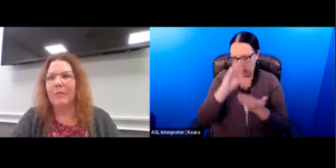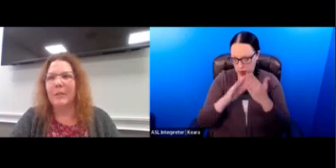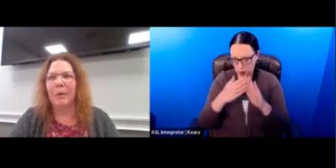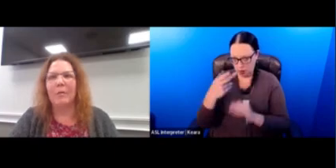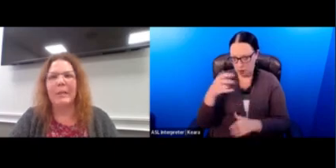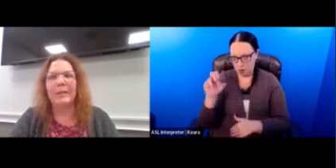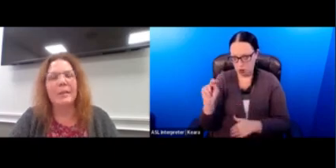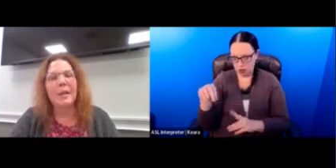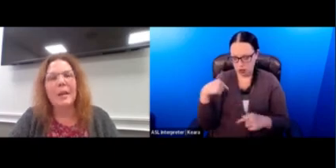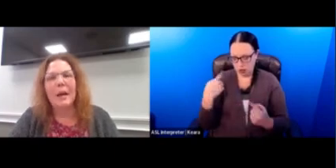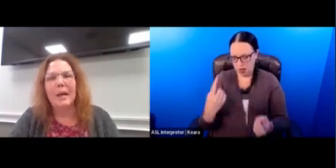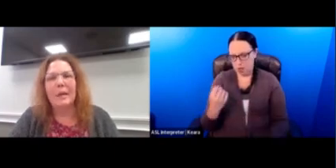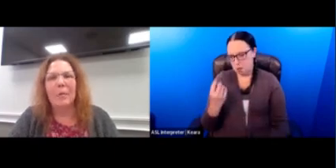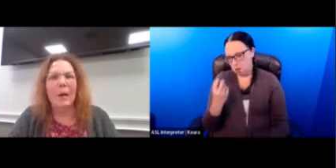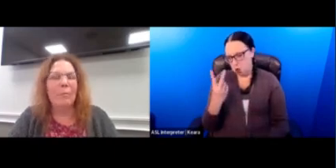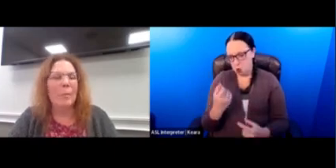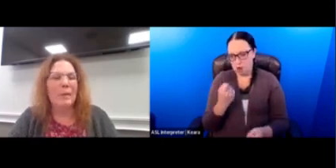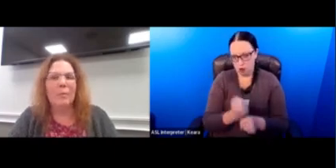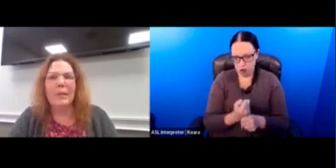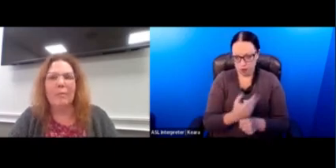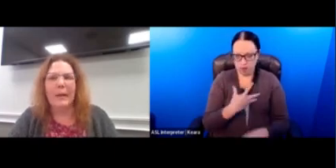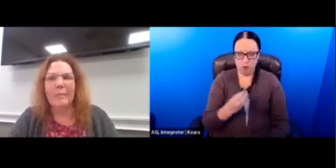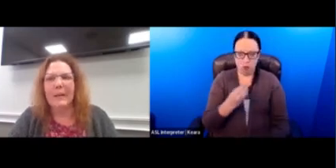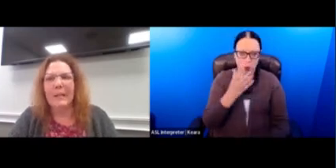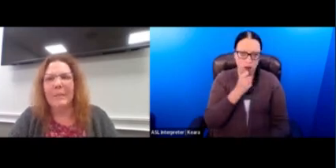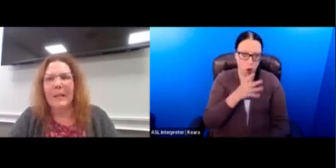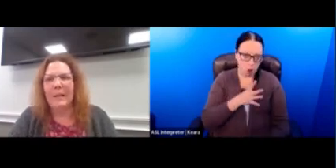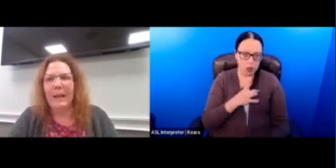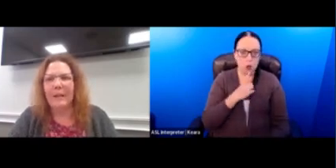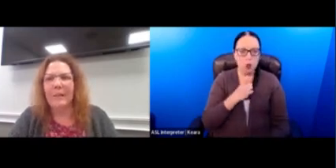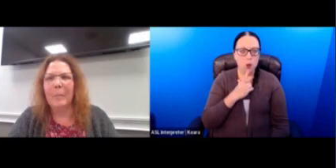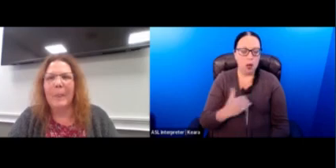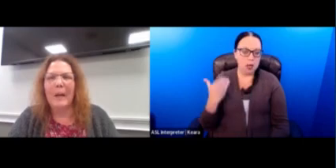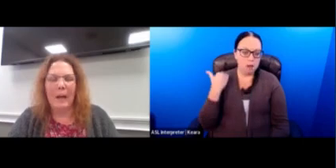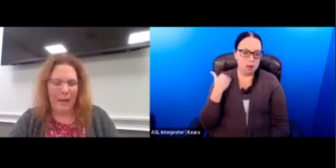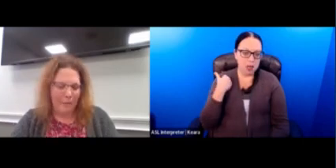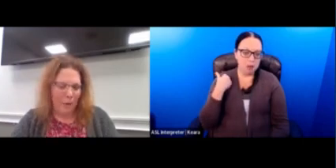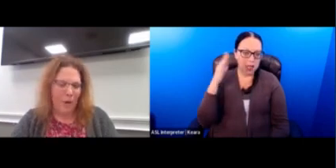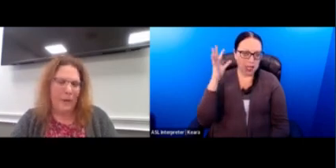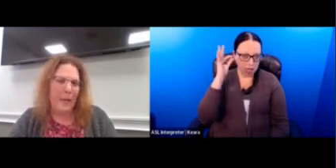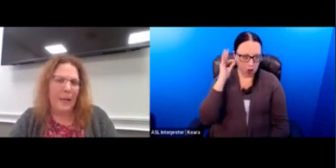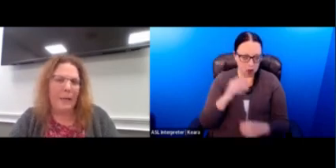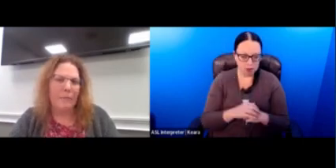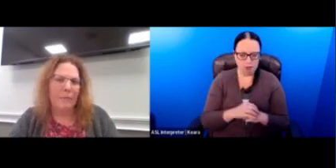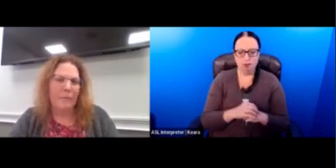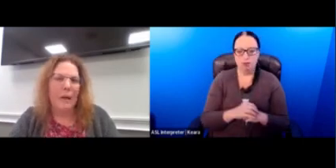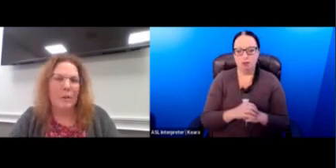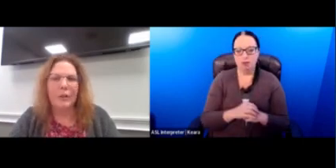roughly 12 years. I am a white woman with red medium length hair, I have on a red flowered